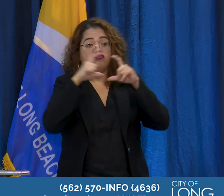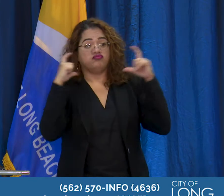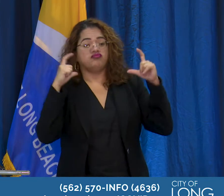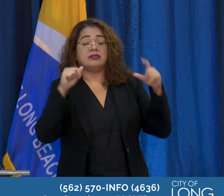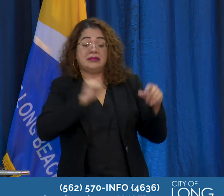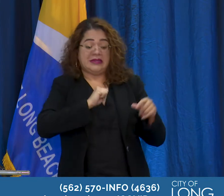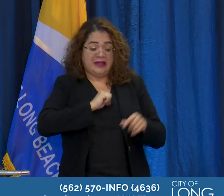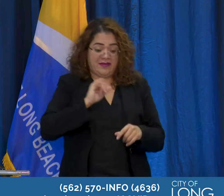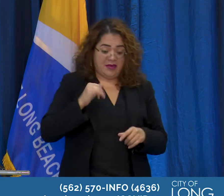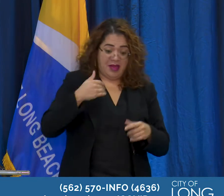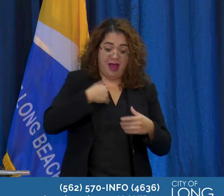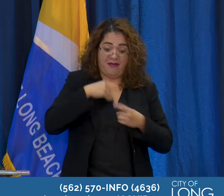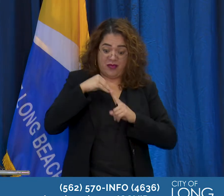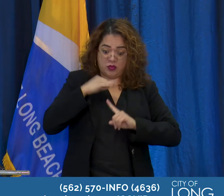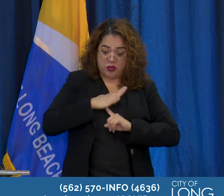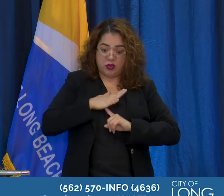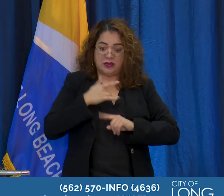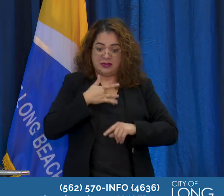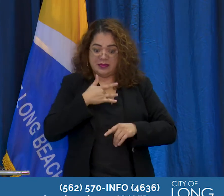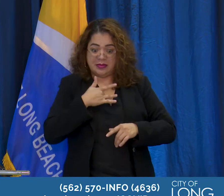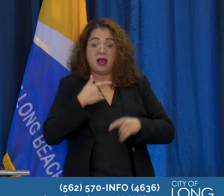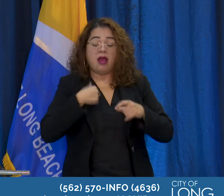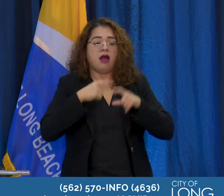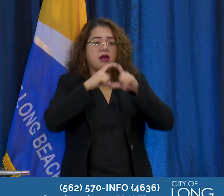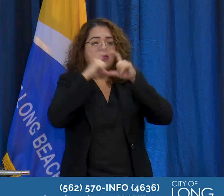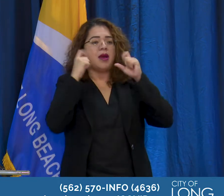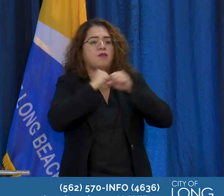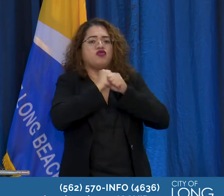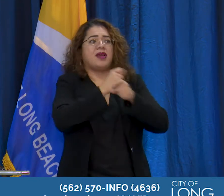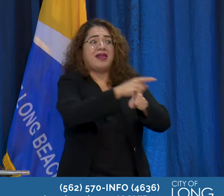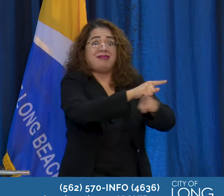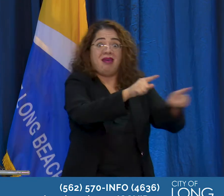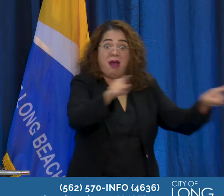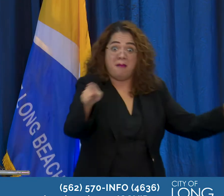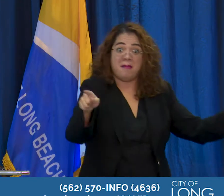but also reduces your risk of becoming ill from COVID-19 as well.